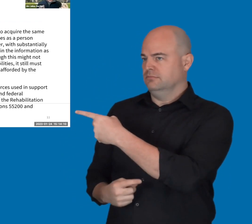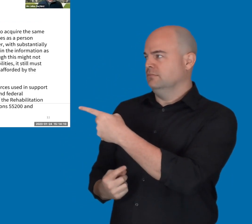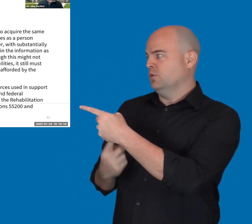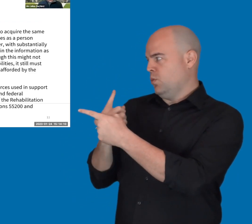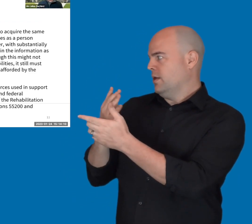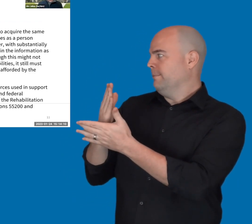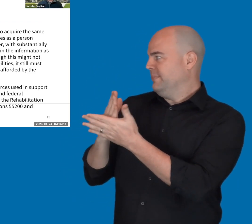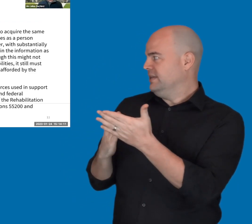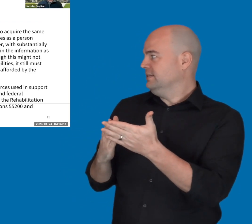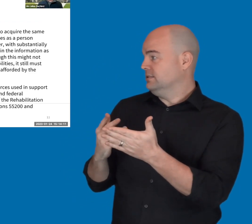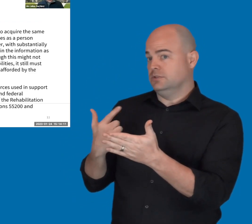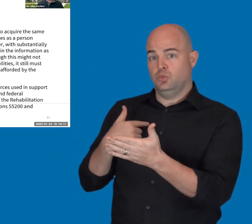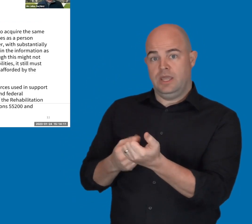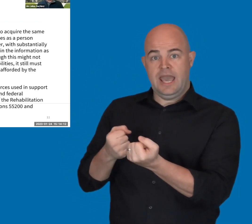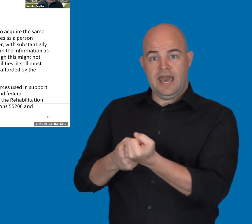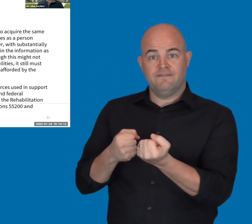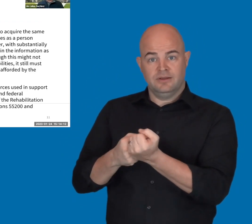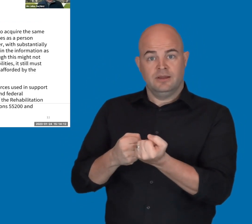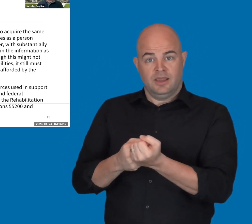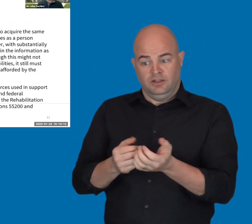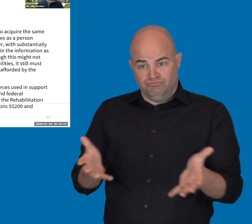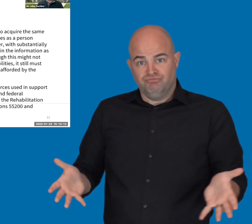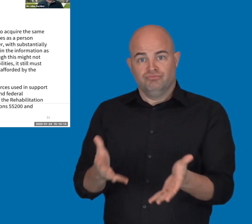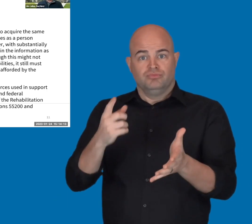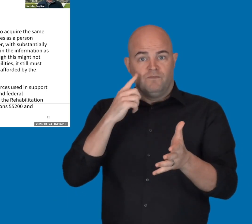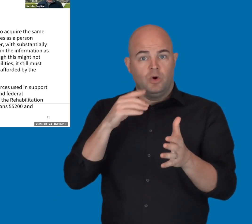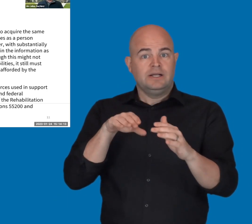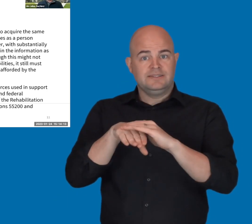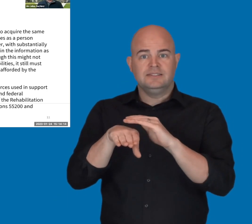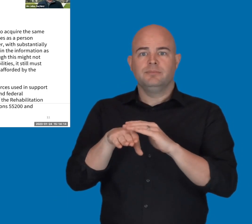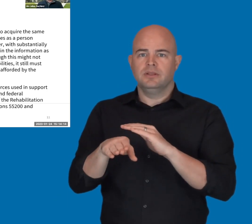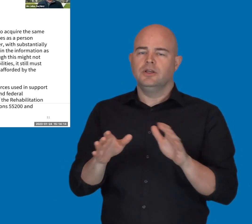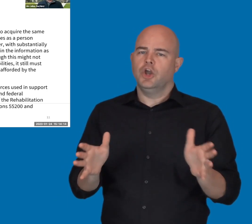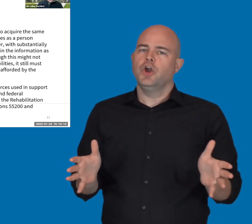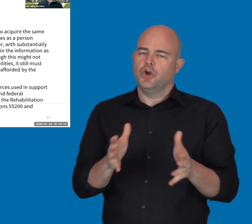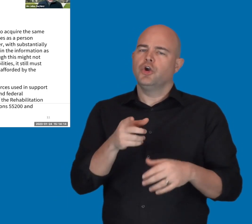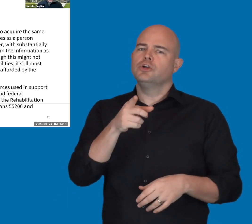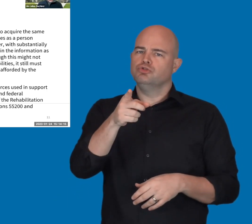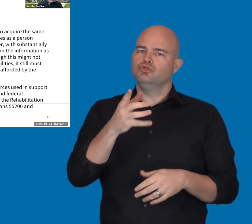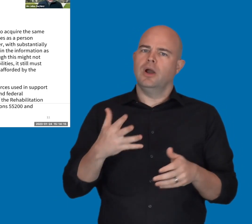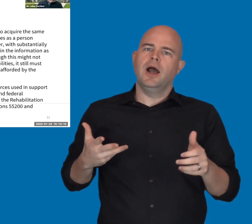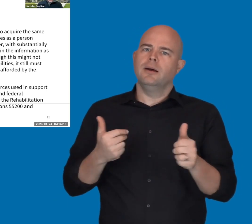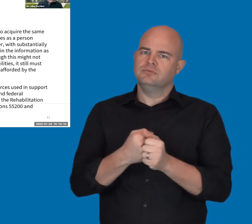about institutional commitment in the same AP, in our distance education AP.